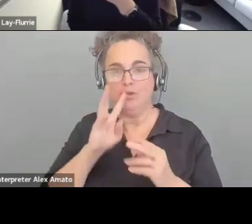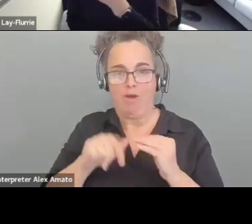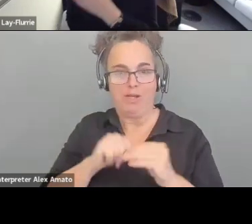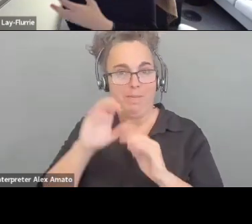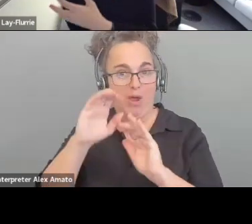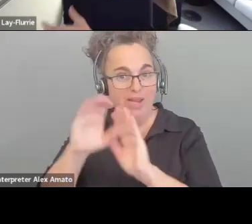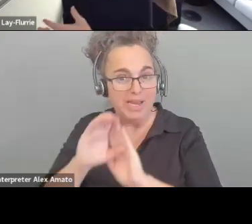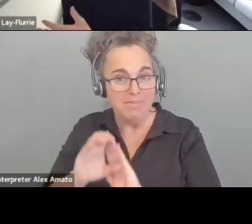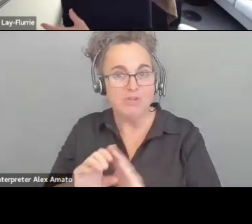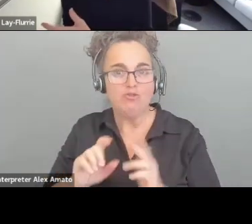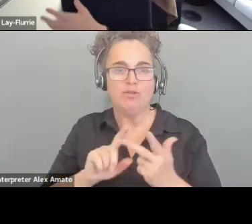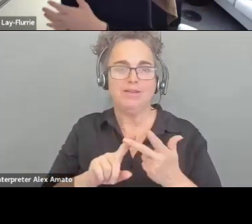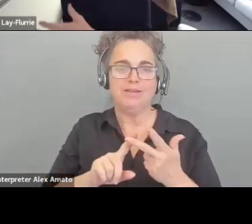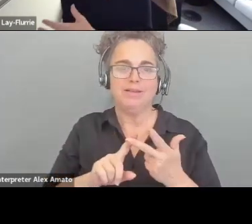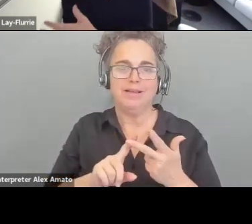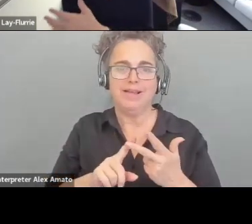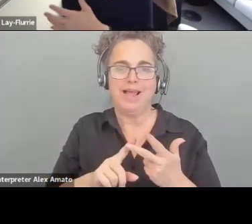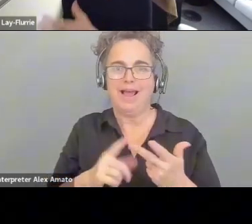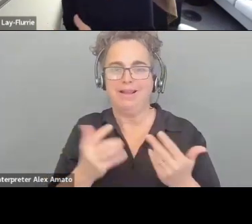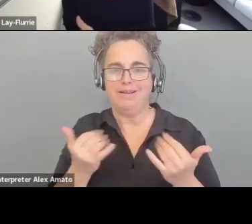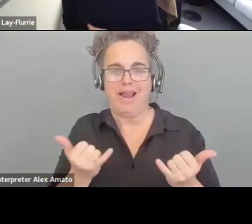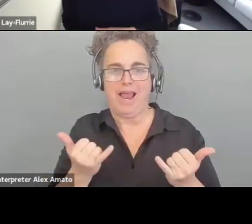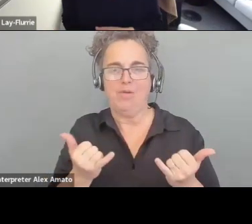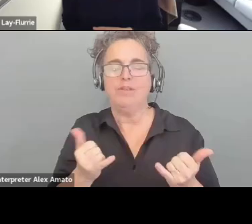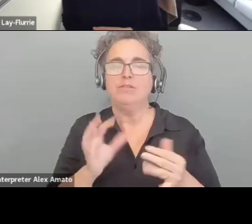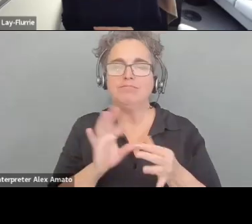and let's just quickly mention speech as well.